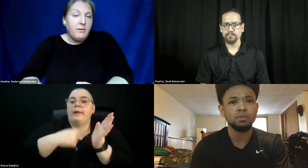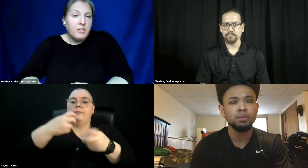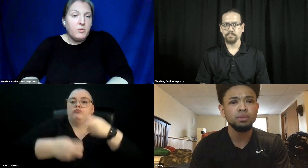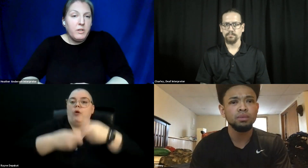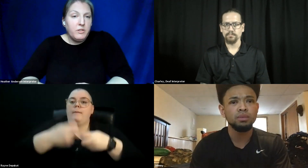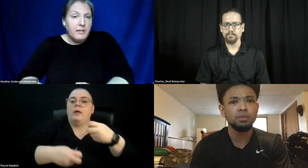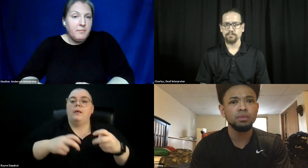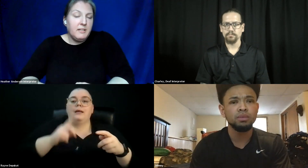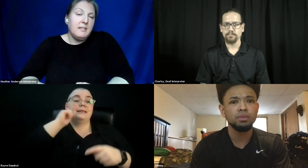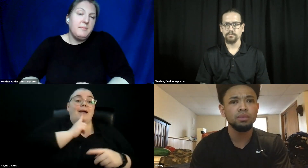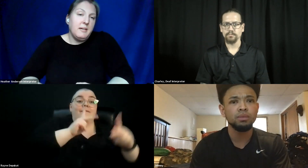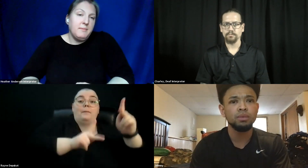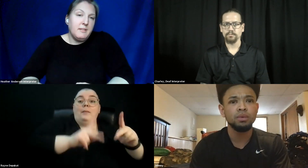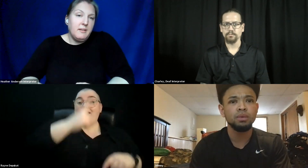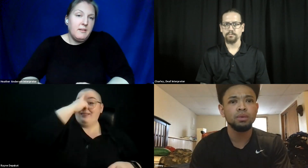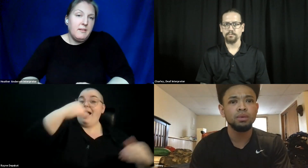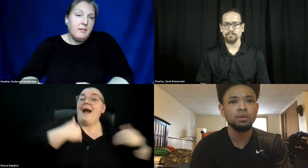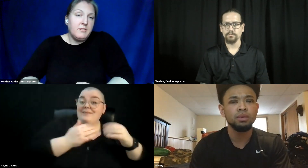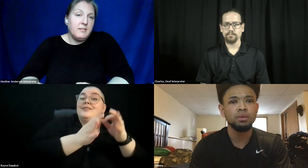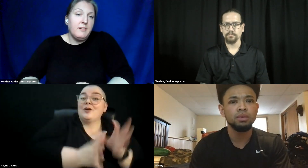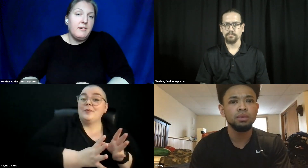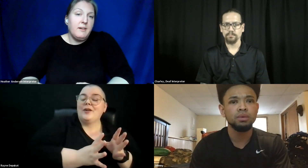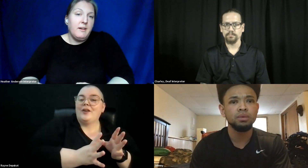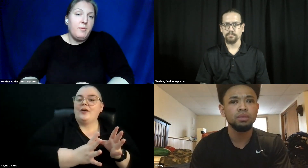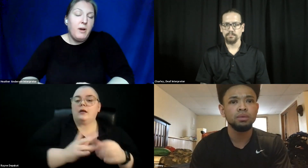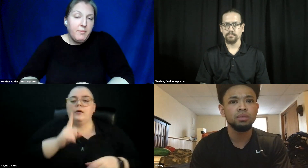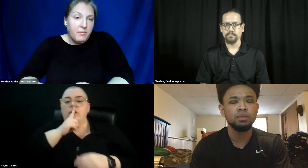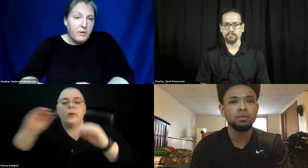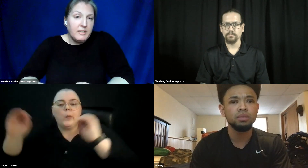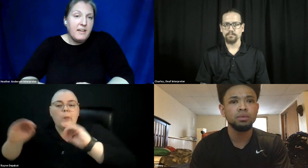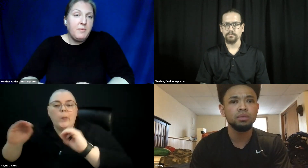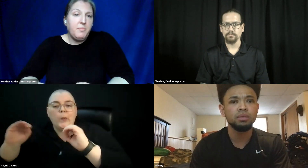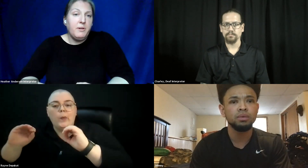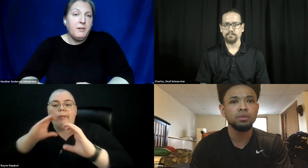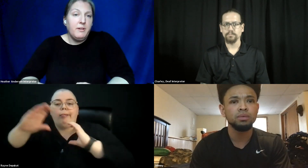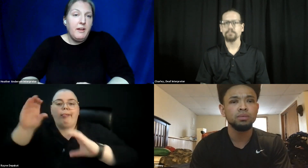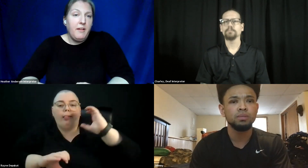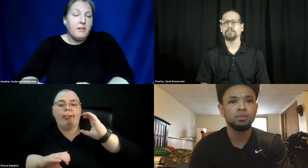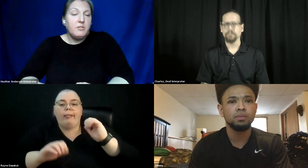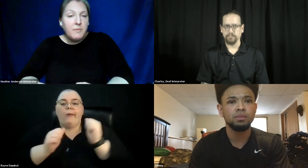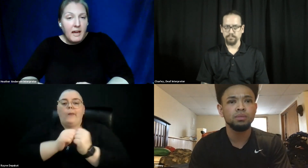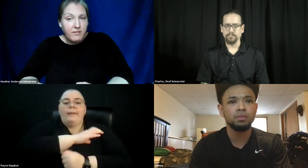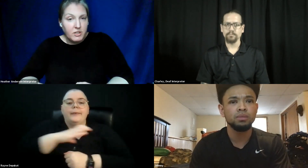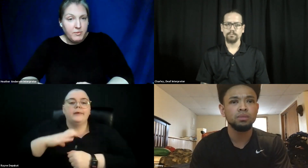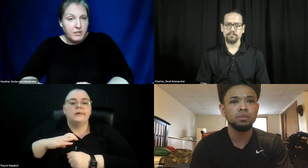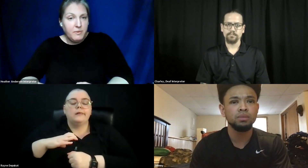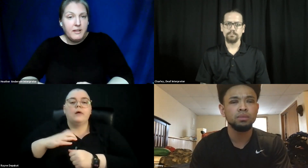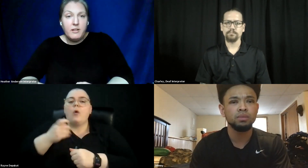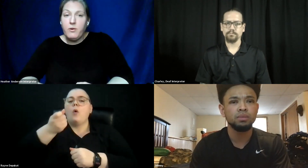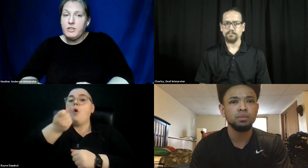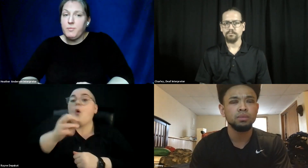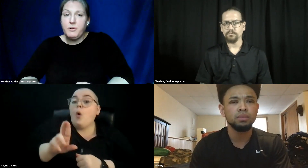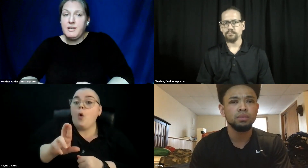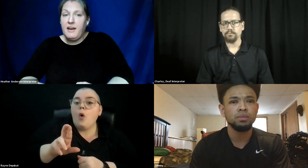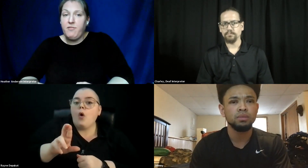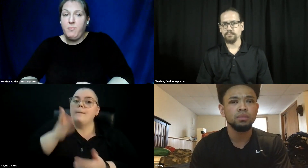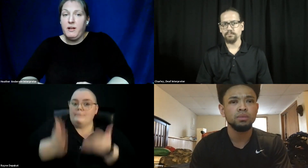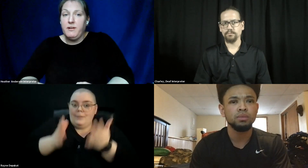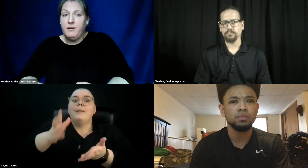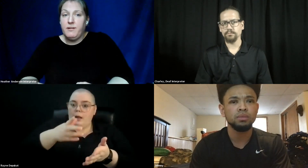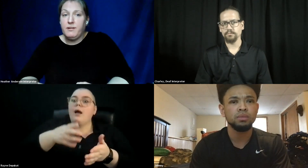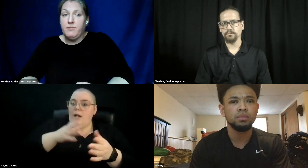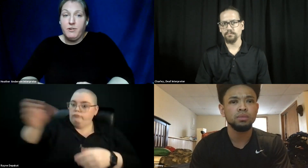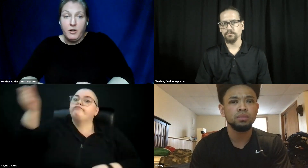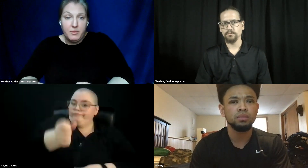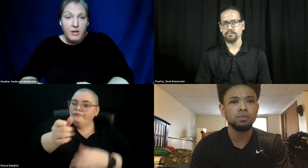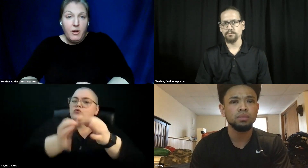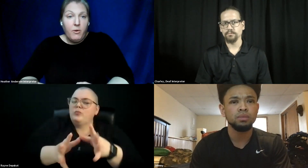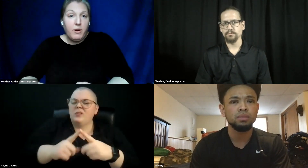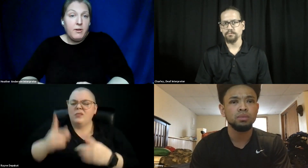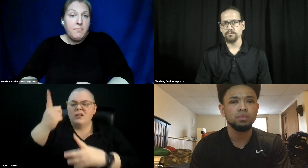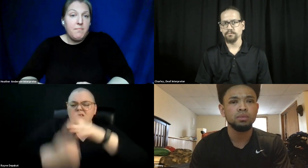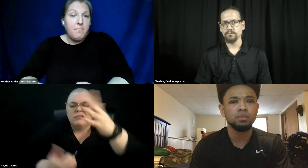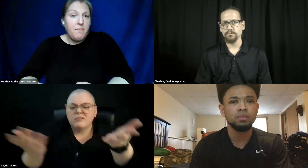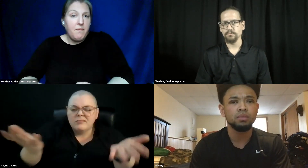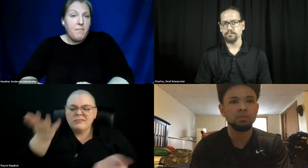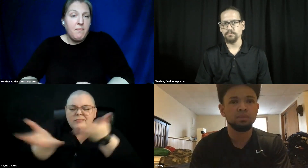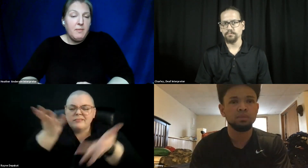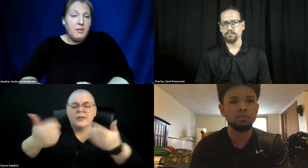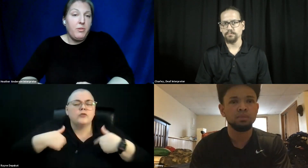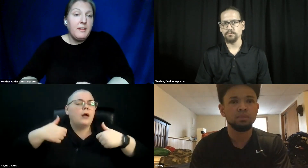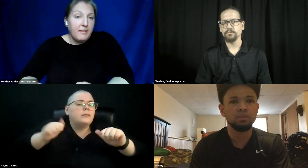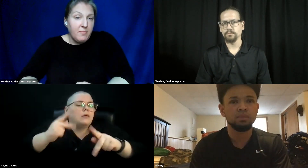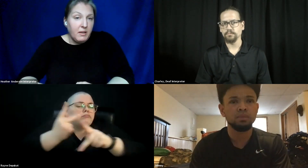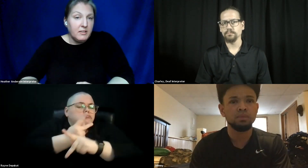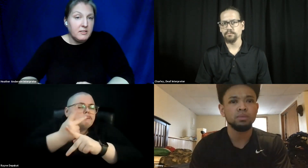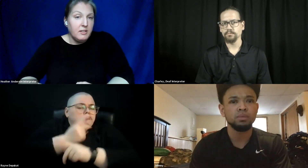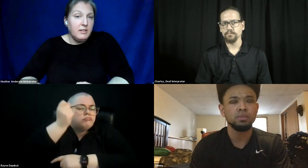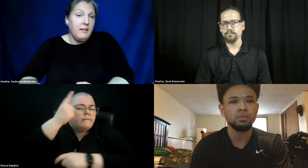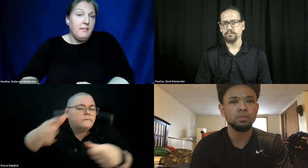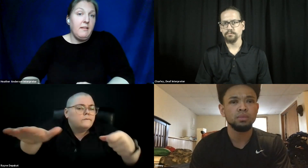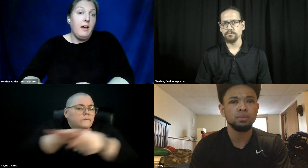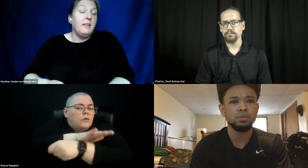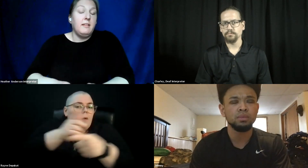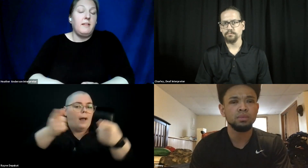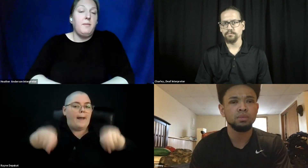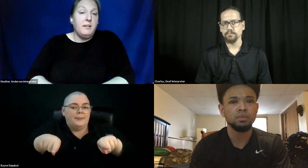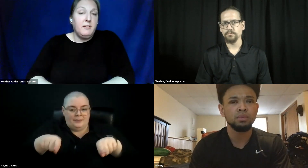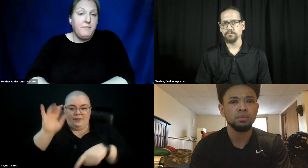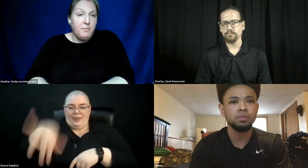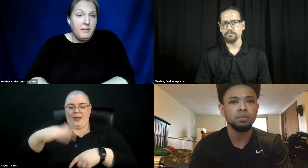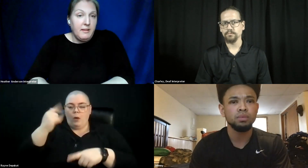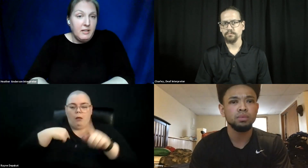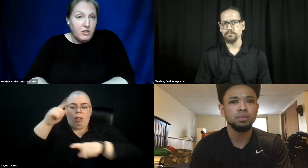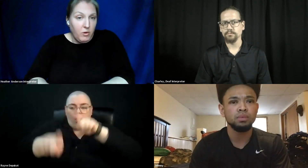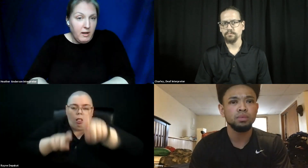Well just wondering, because sometimes there's a problem where deaf people assume they have interpreters but no interpreters have been confirmed. Or maybe you think that they've been concerned and that they've been confirmed but then they didn't show